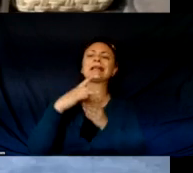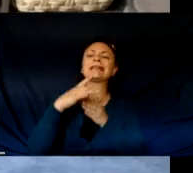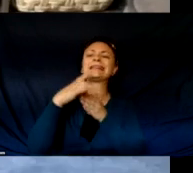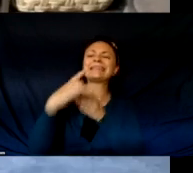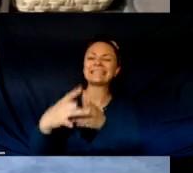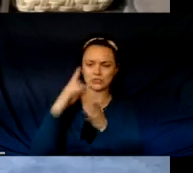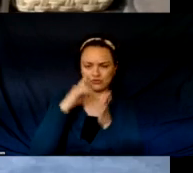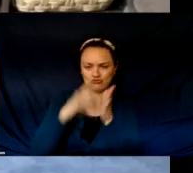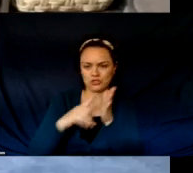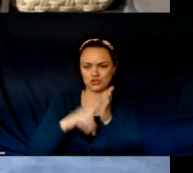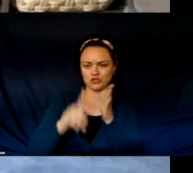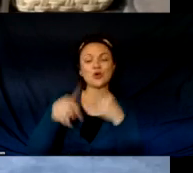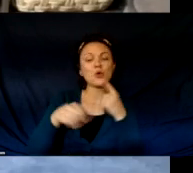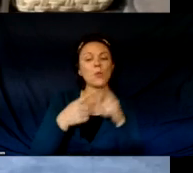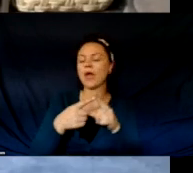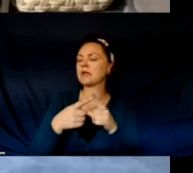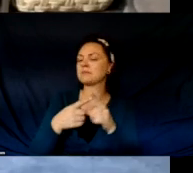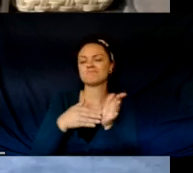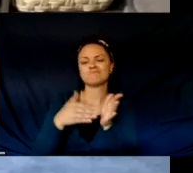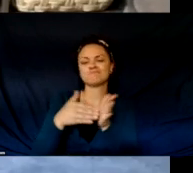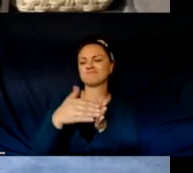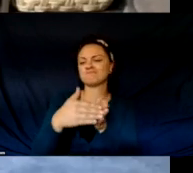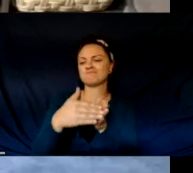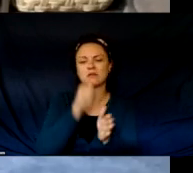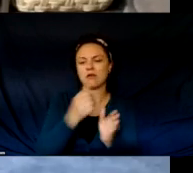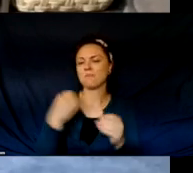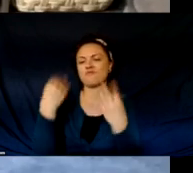often they do not get the opportunities to be within